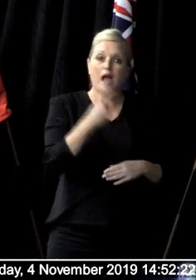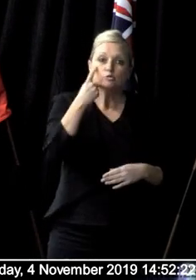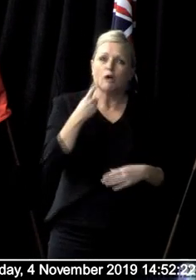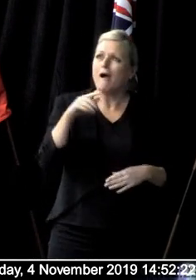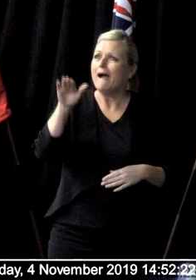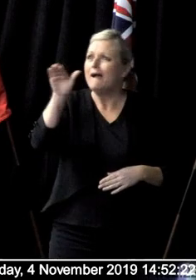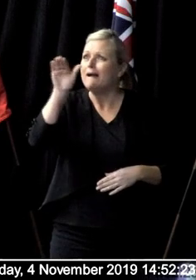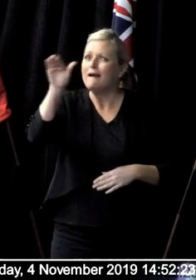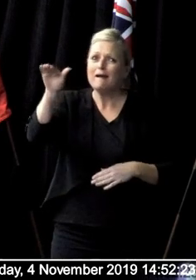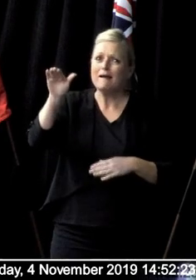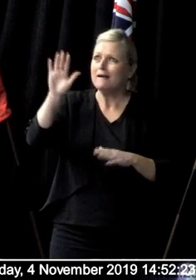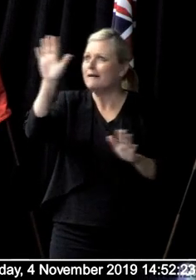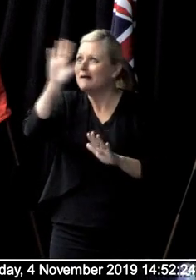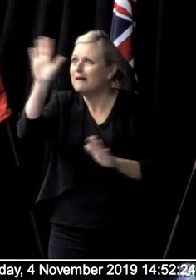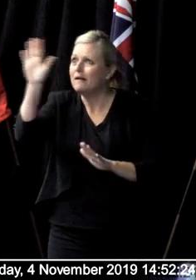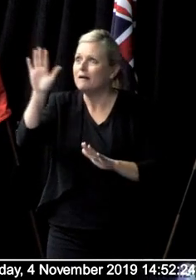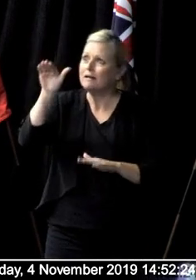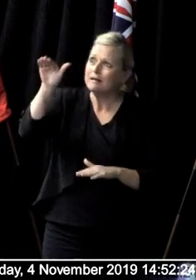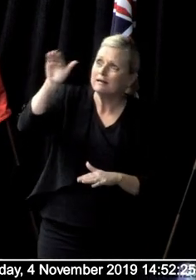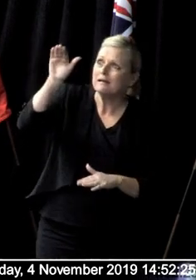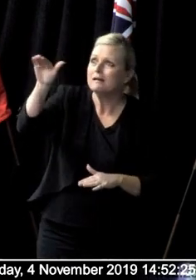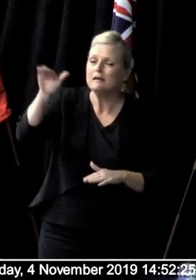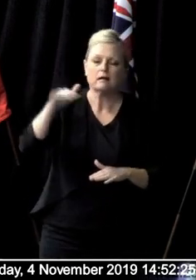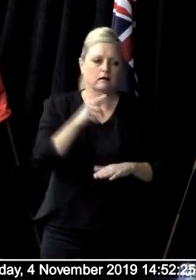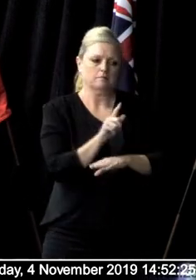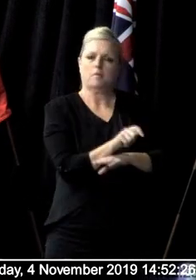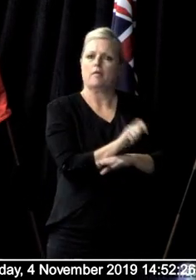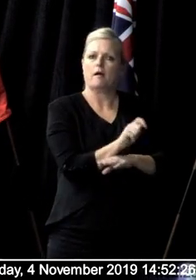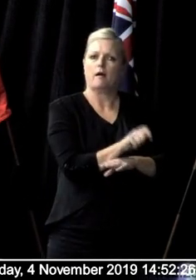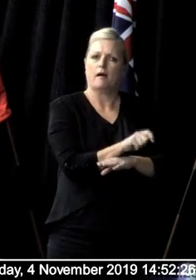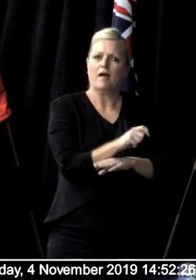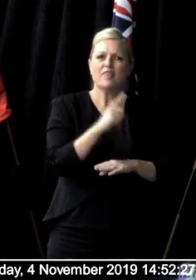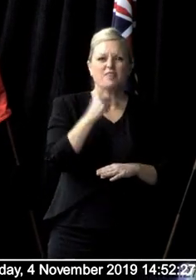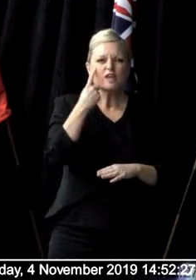say, you know, “I belong.” Okay.